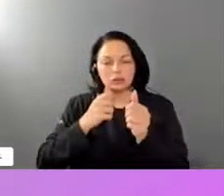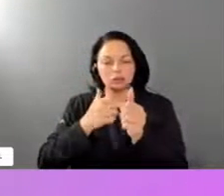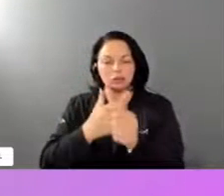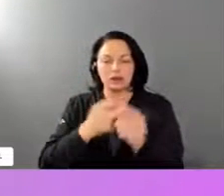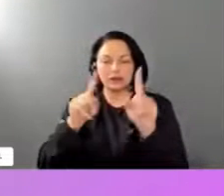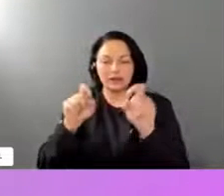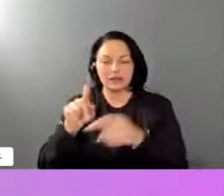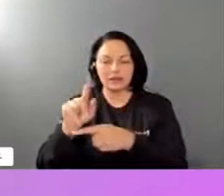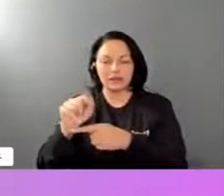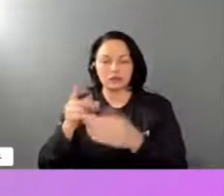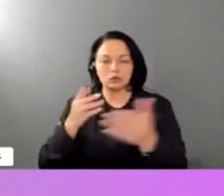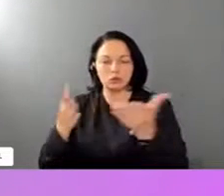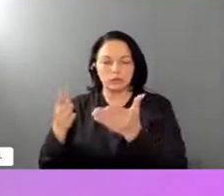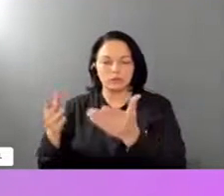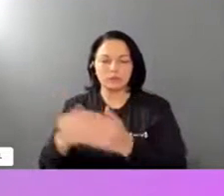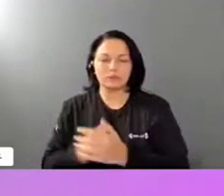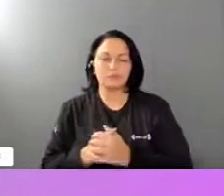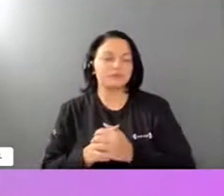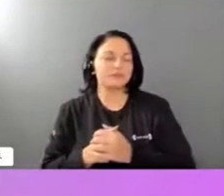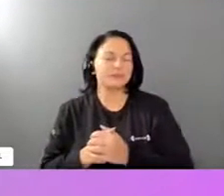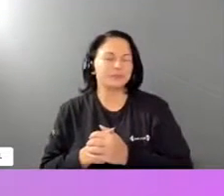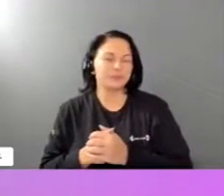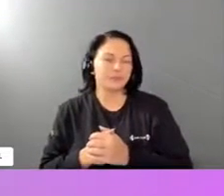want all those tests to be disabled. Next candle